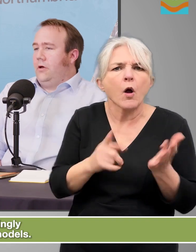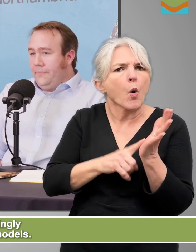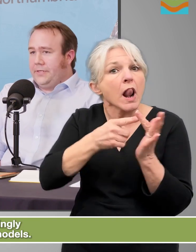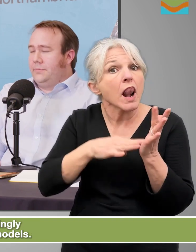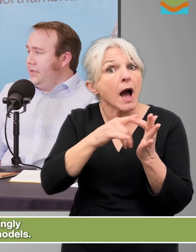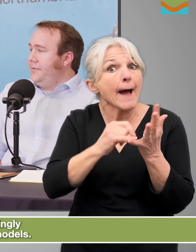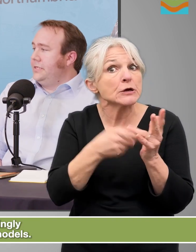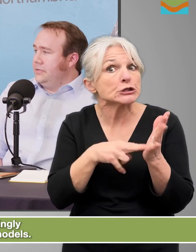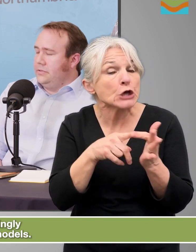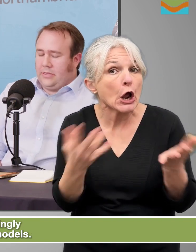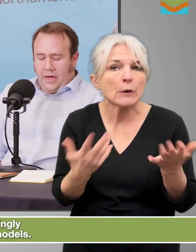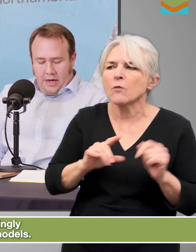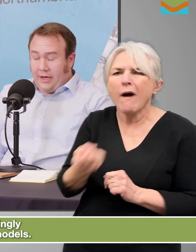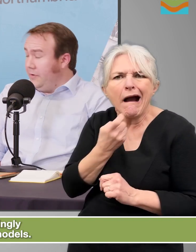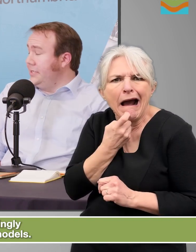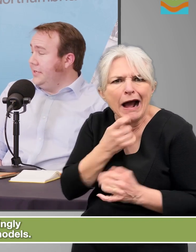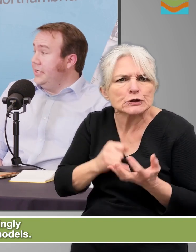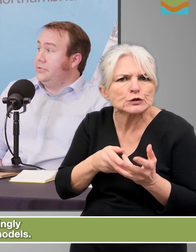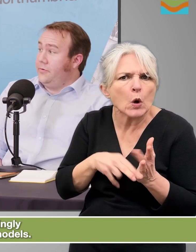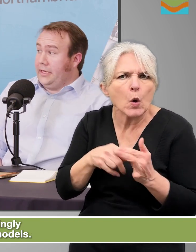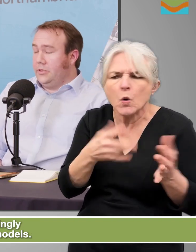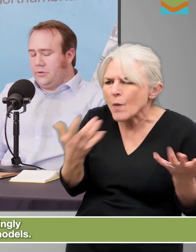the subsurface and increasingly these days to 3D geological models.